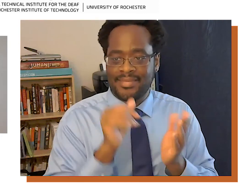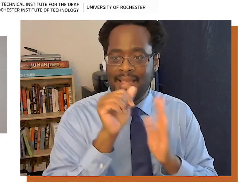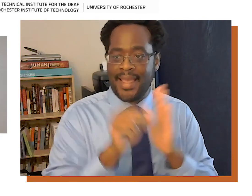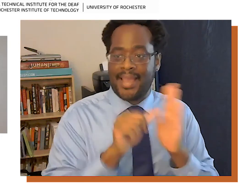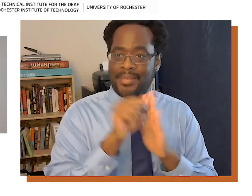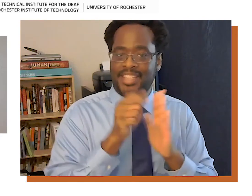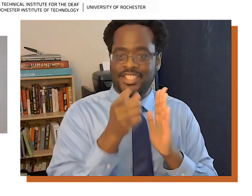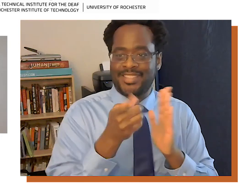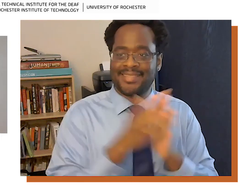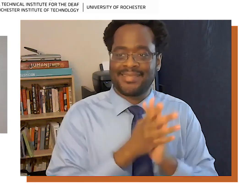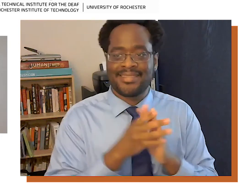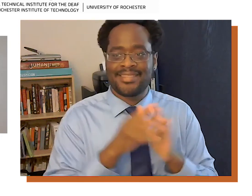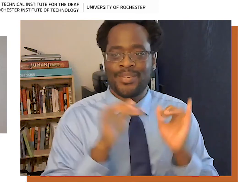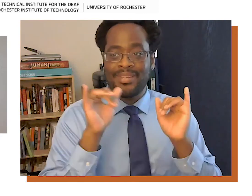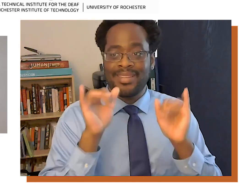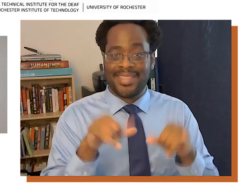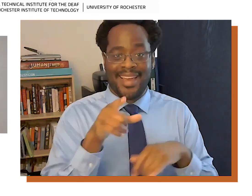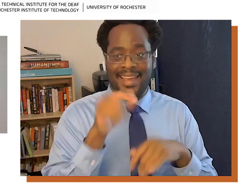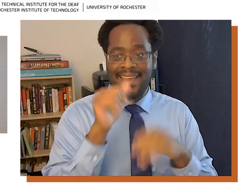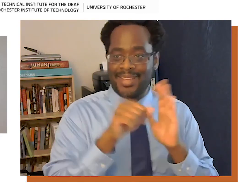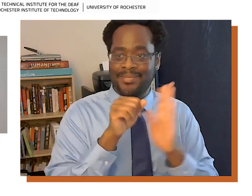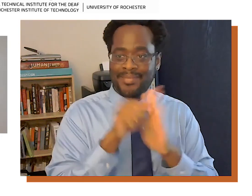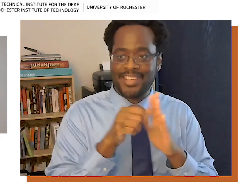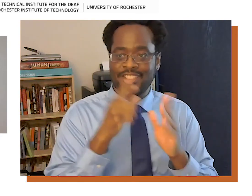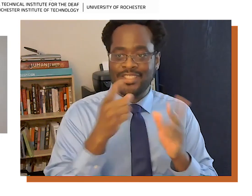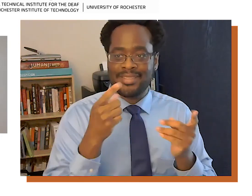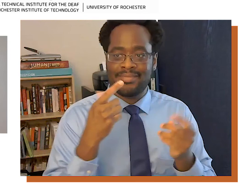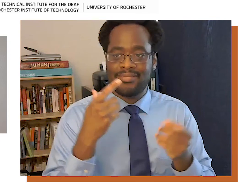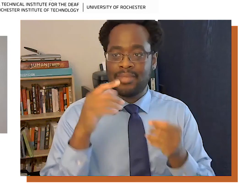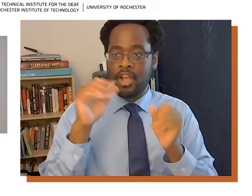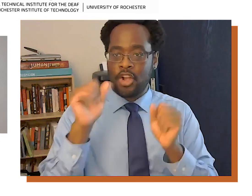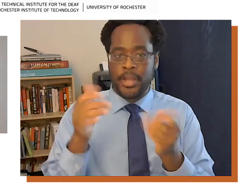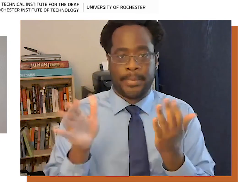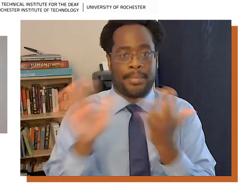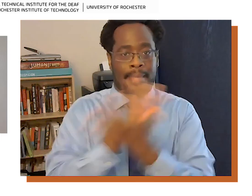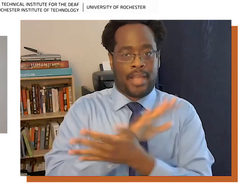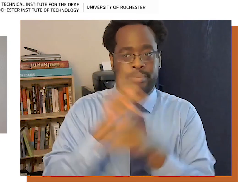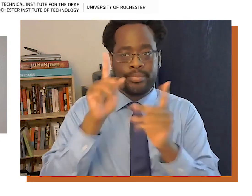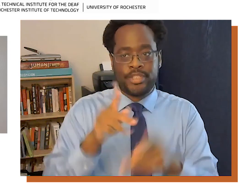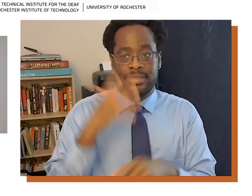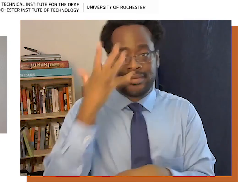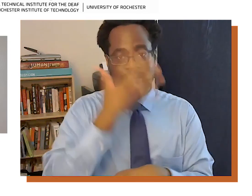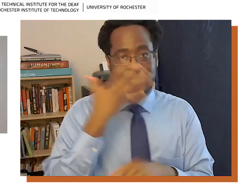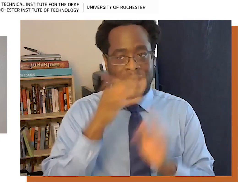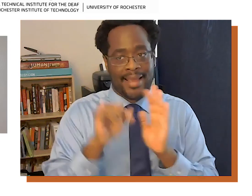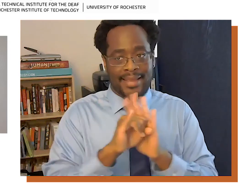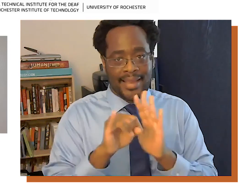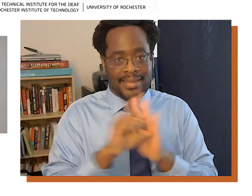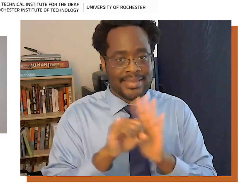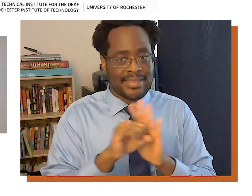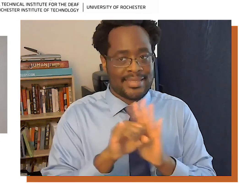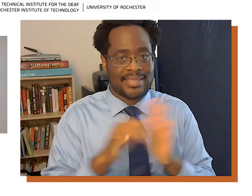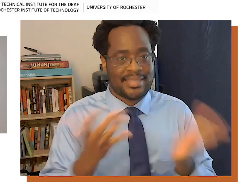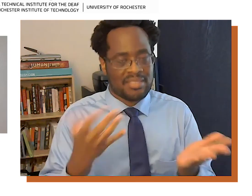so then we developed an animation to where we could mask the identity of a person